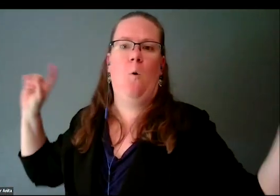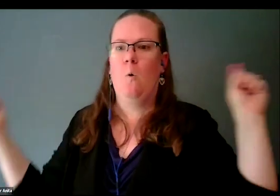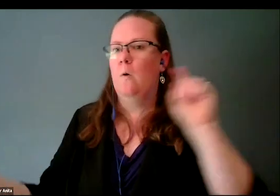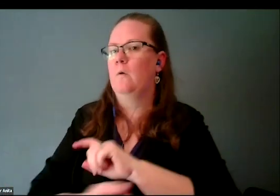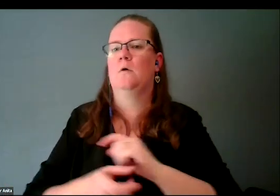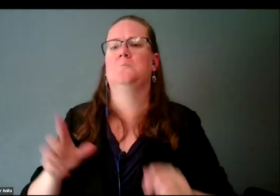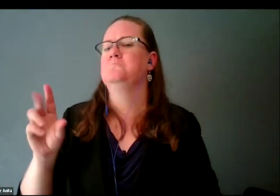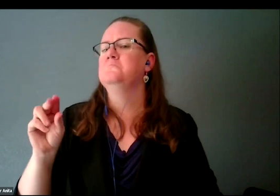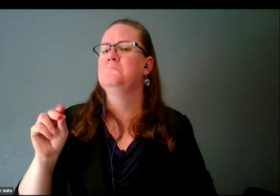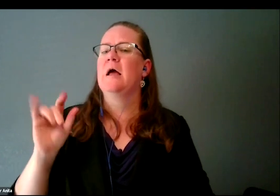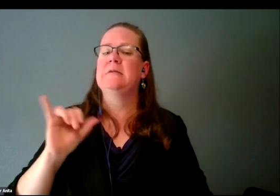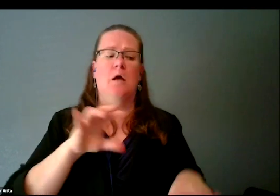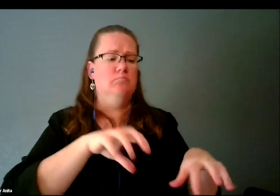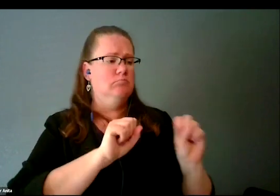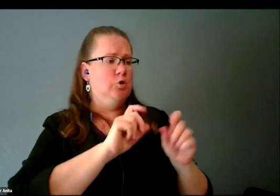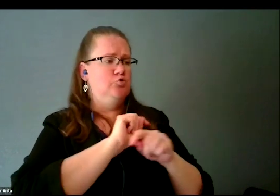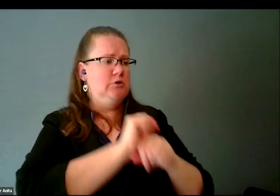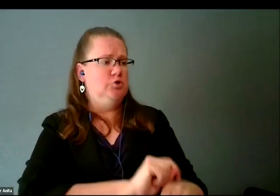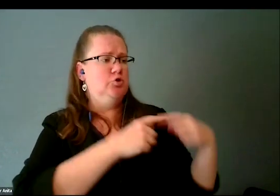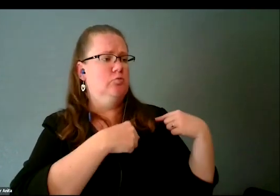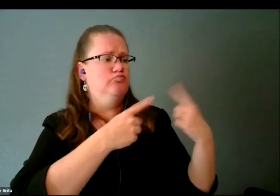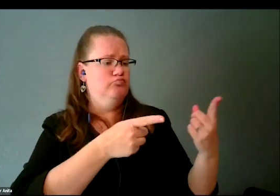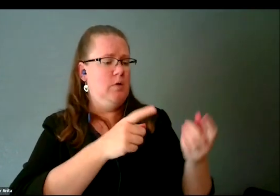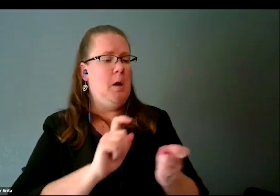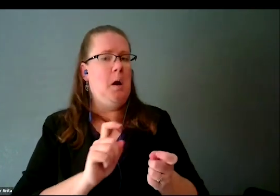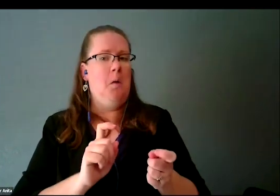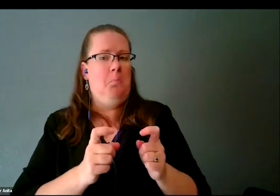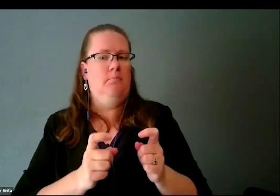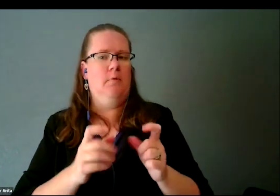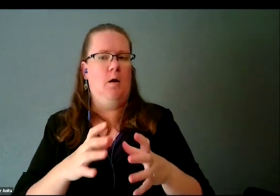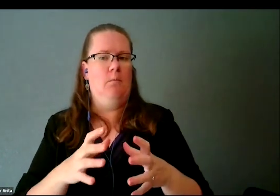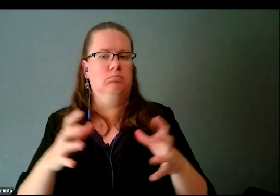I'm taking a traditional method and just extending it a bit